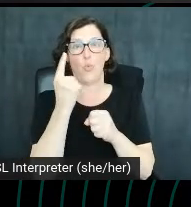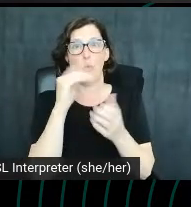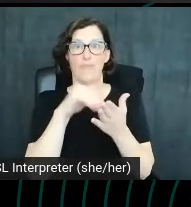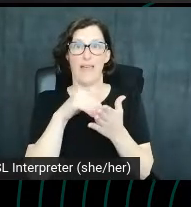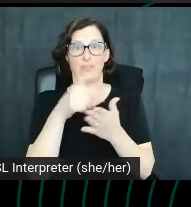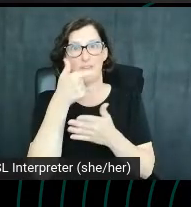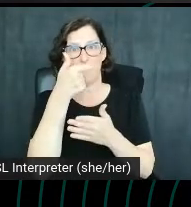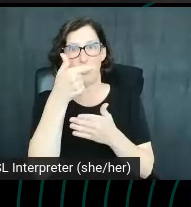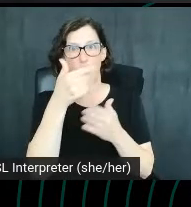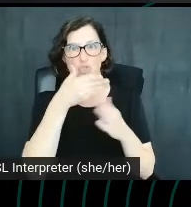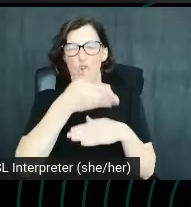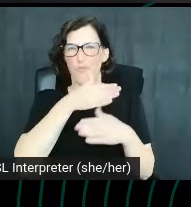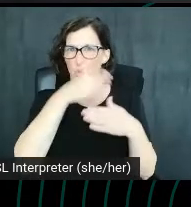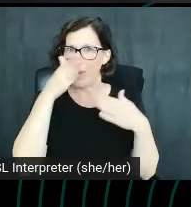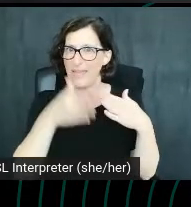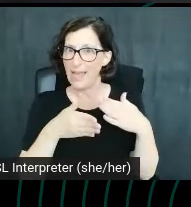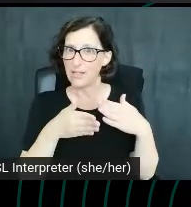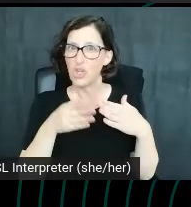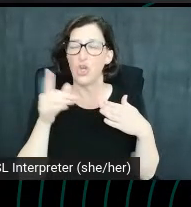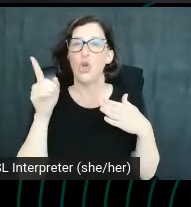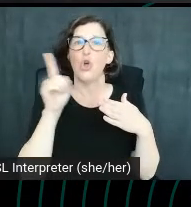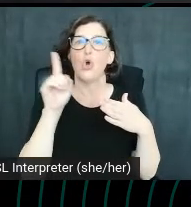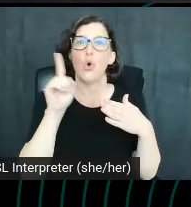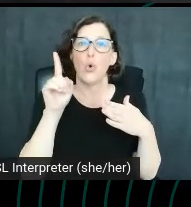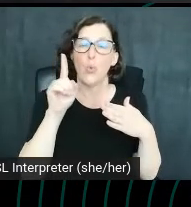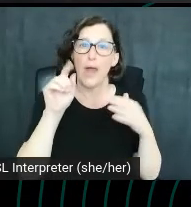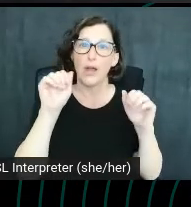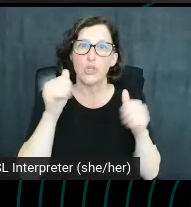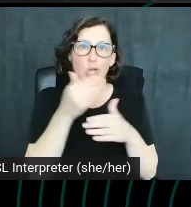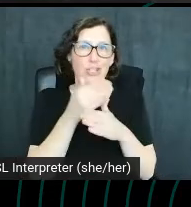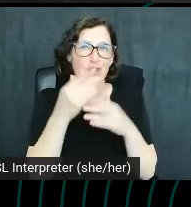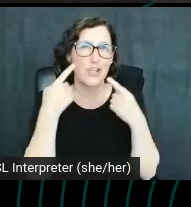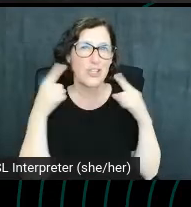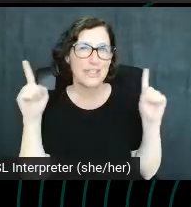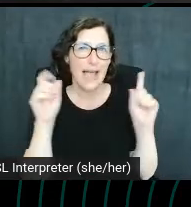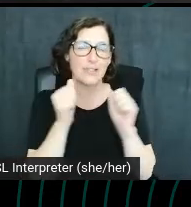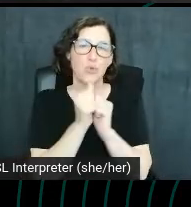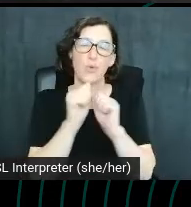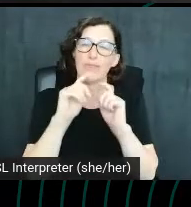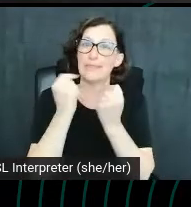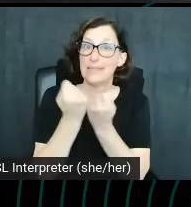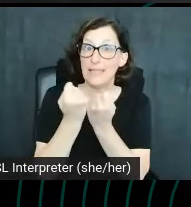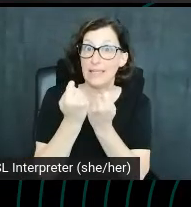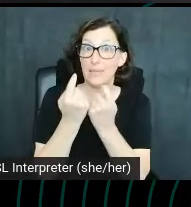Determine where you can share that success with your team and with the organization,